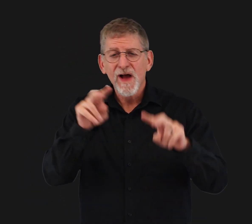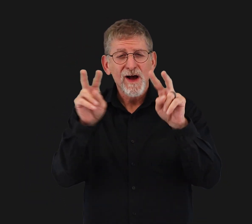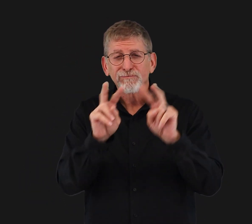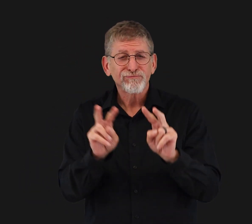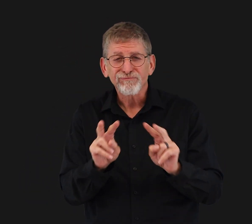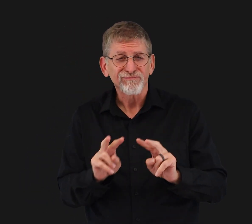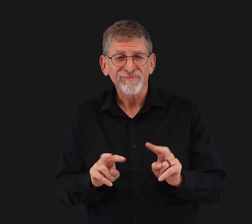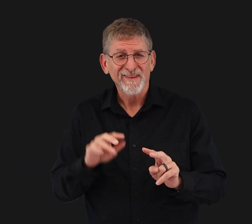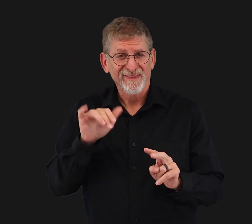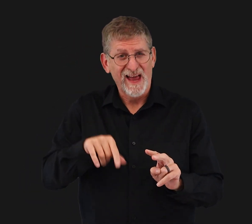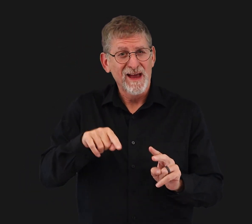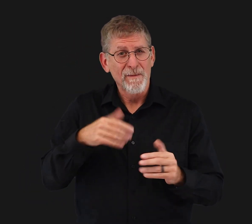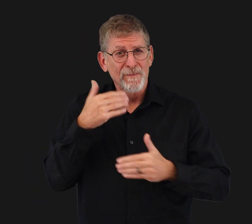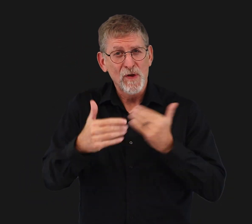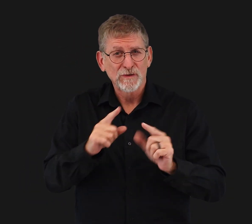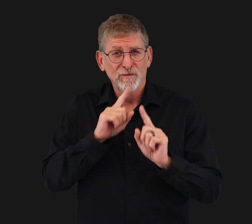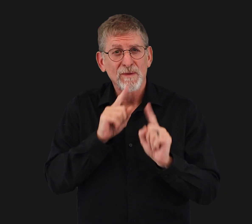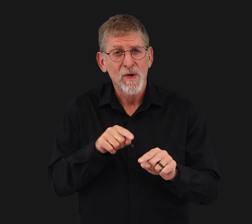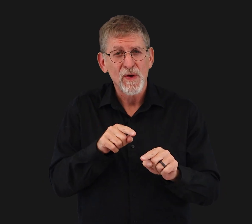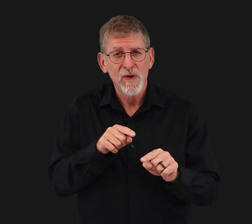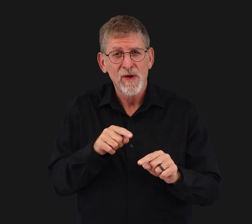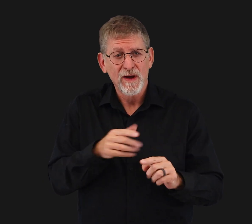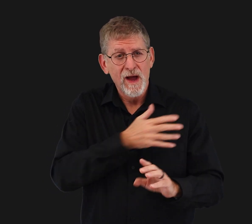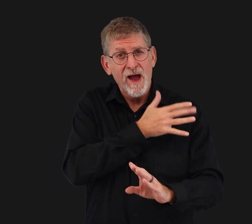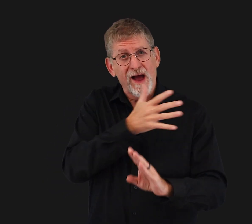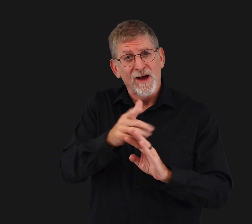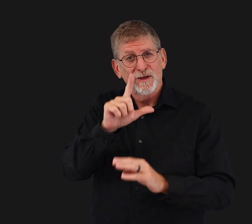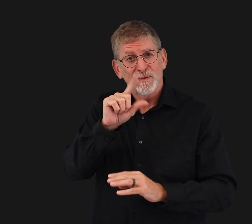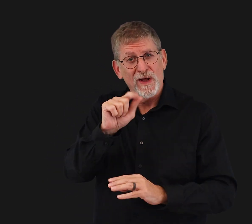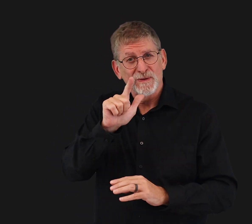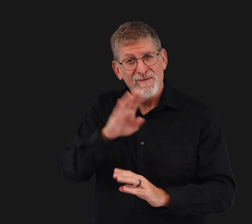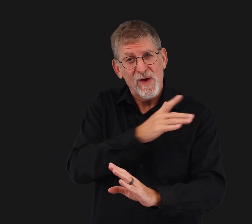As you will read in this progress report, over the course of 2024,